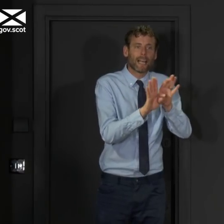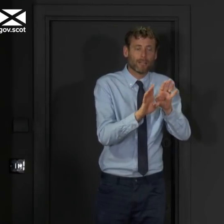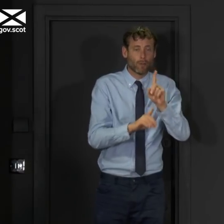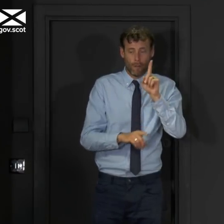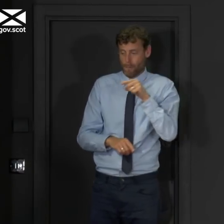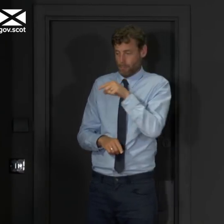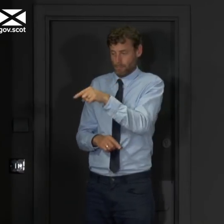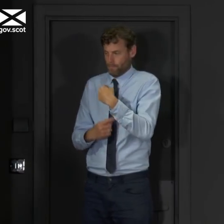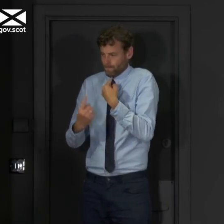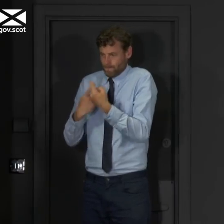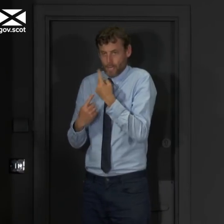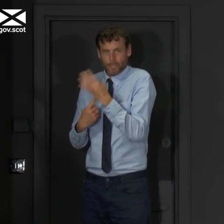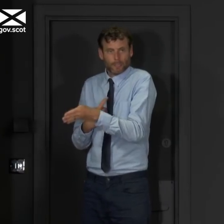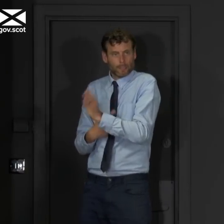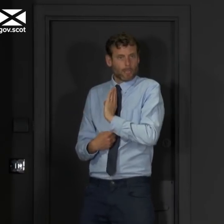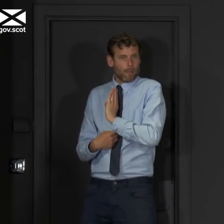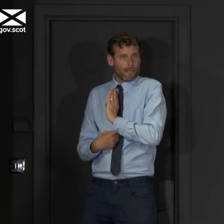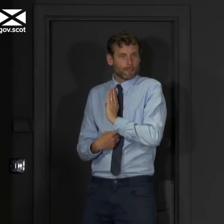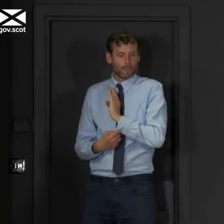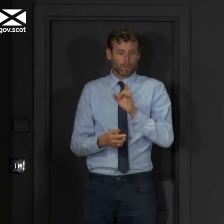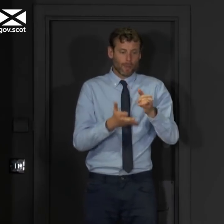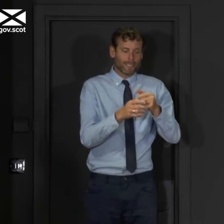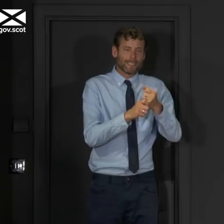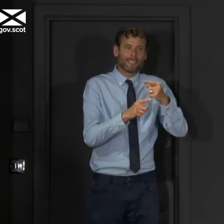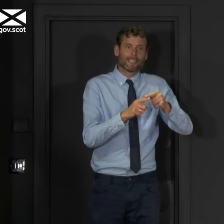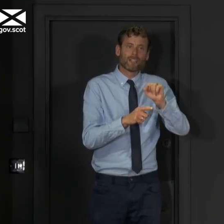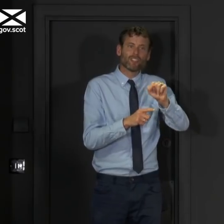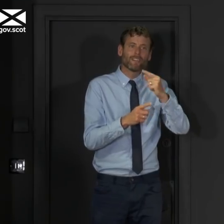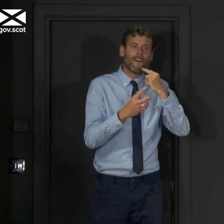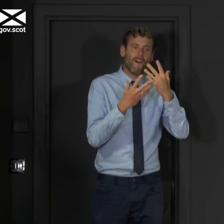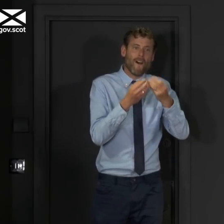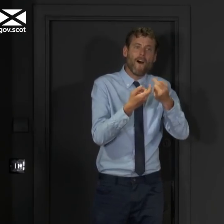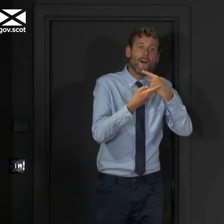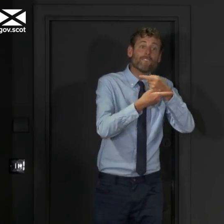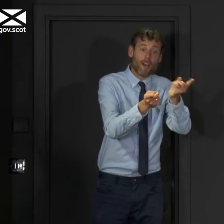with the ability to translate that SAGE advice into particular Scottish circumstances. In